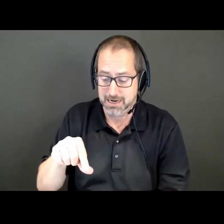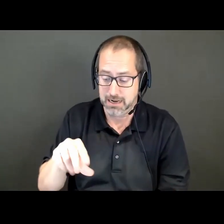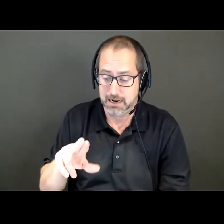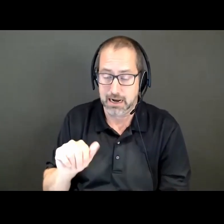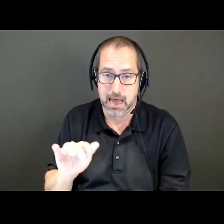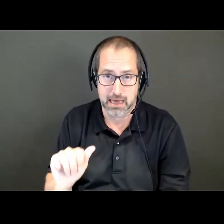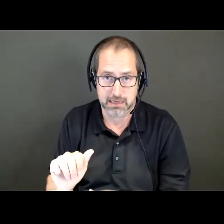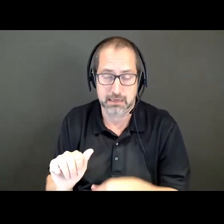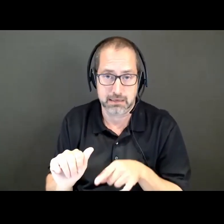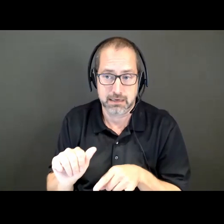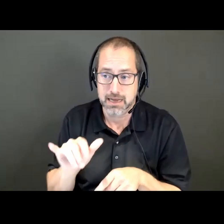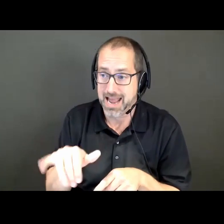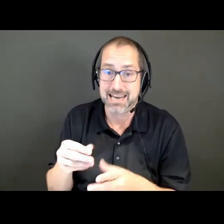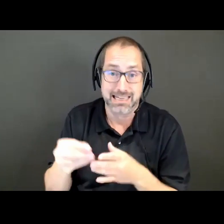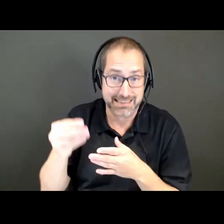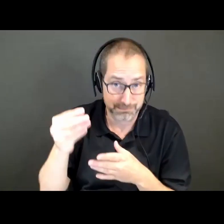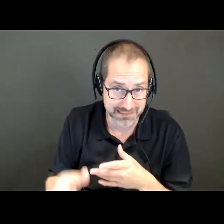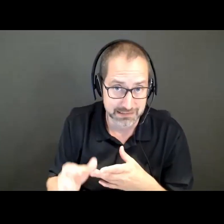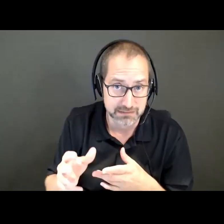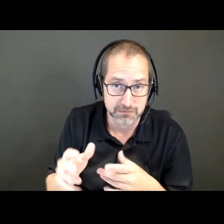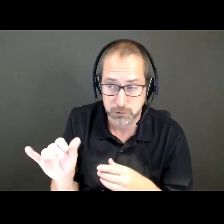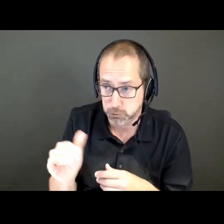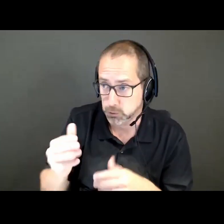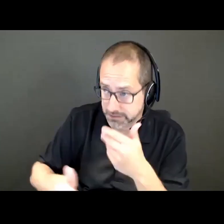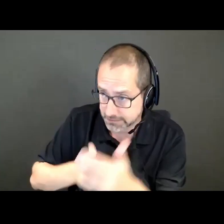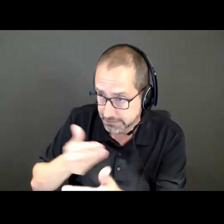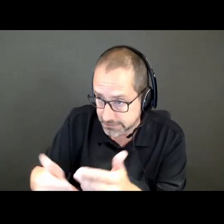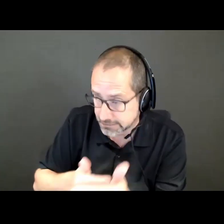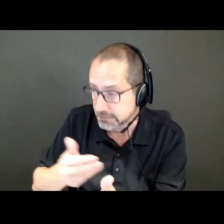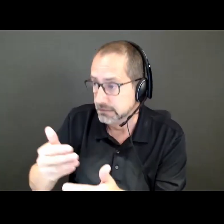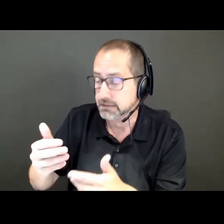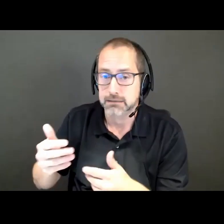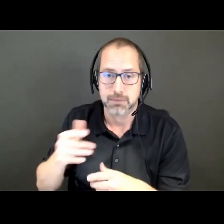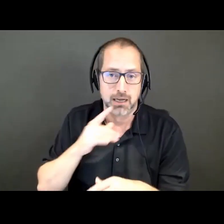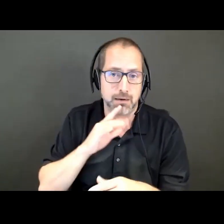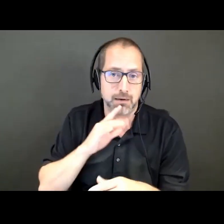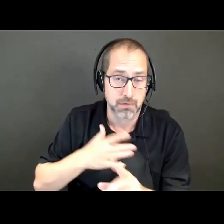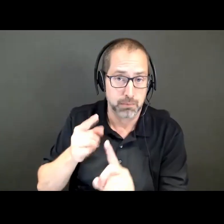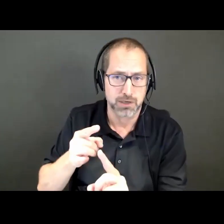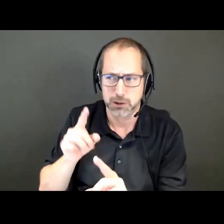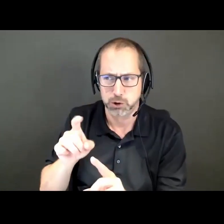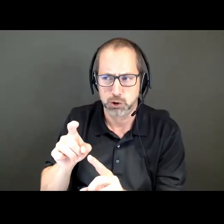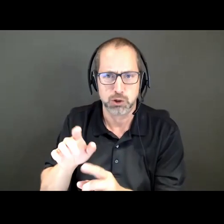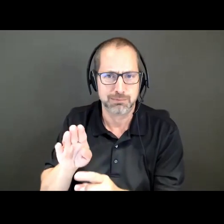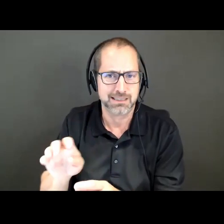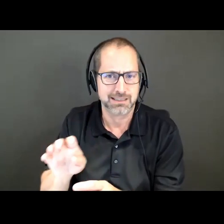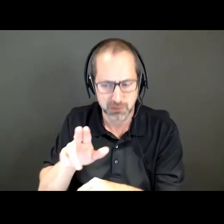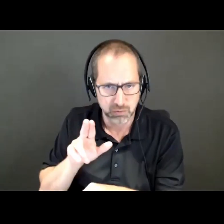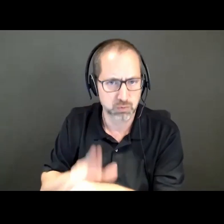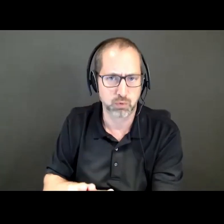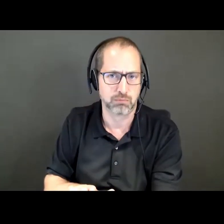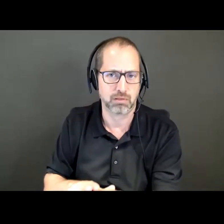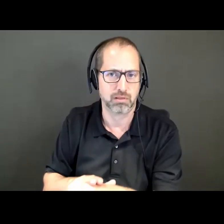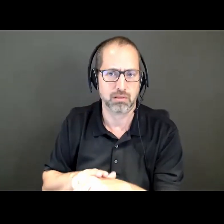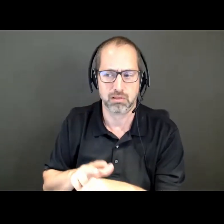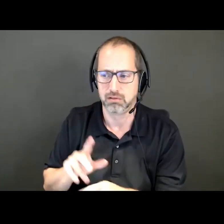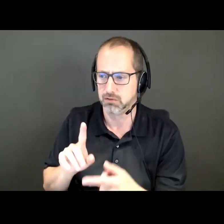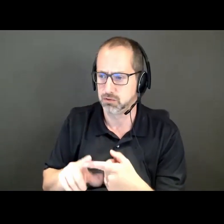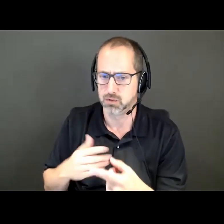expensive as well. But I argue that it should be normalized to have folks, community folks,